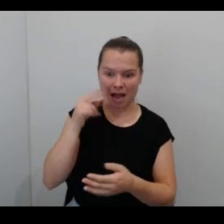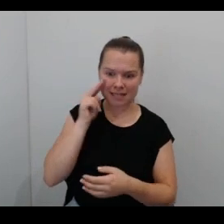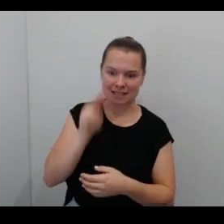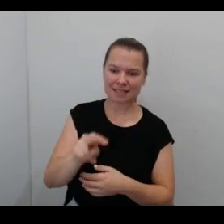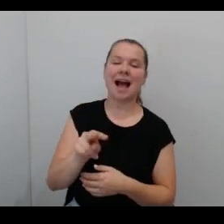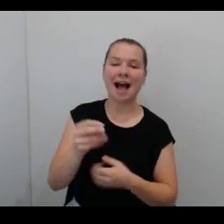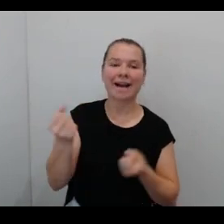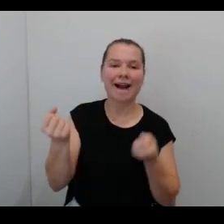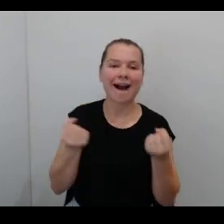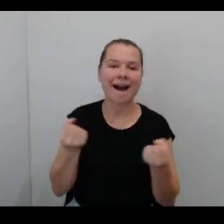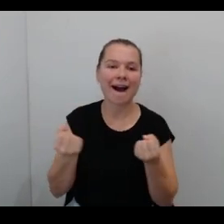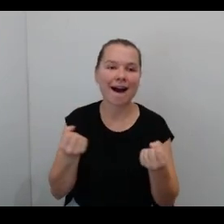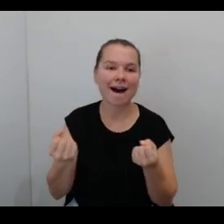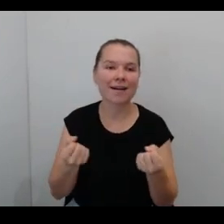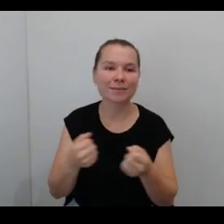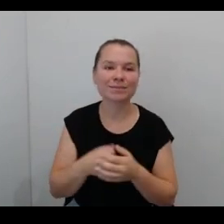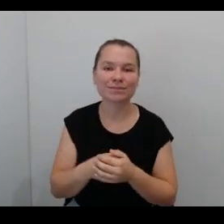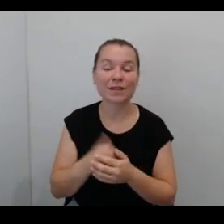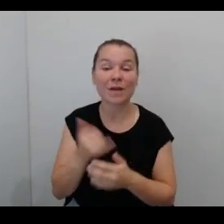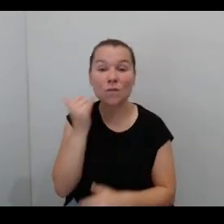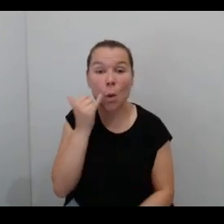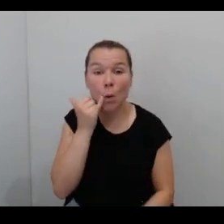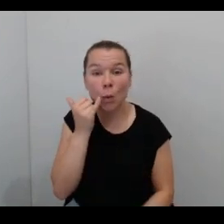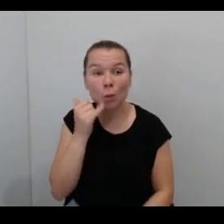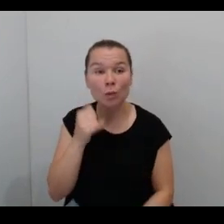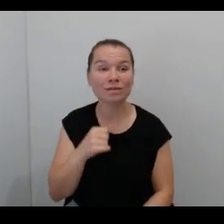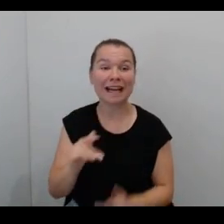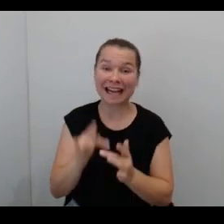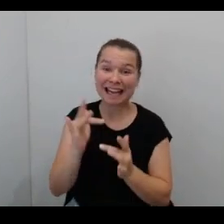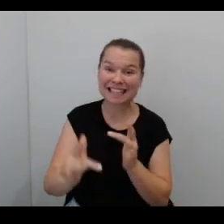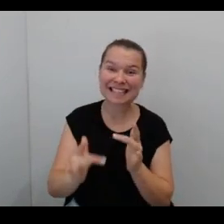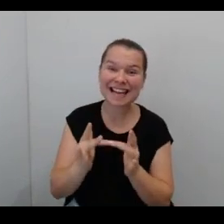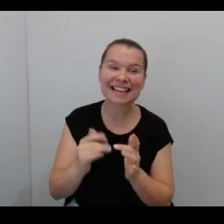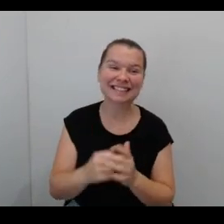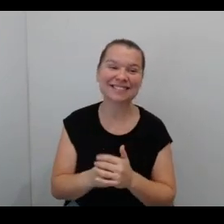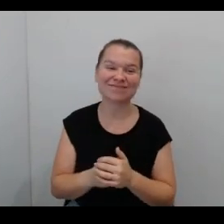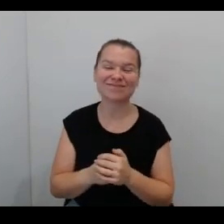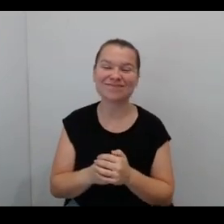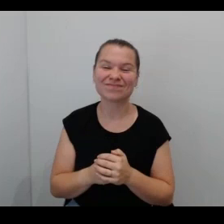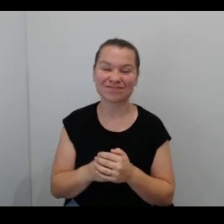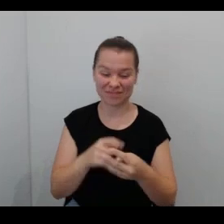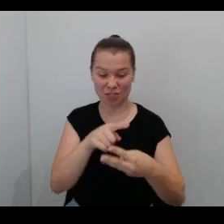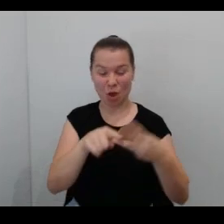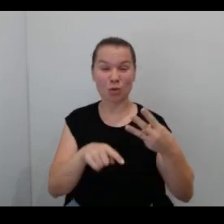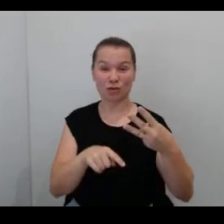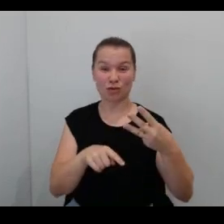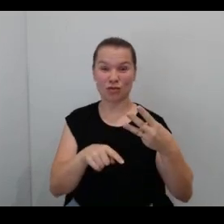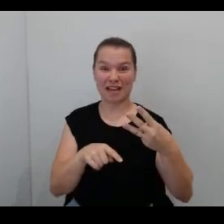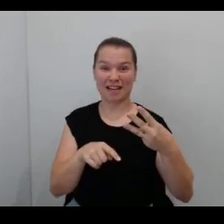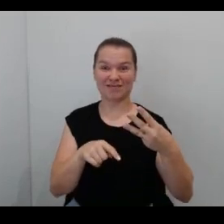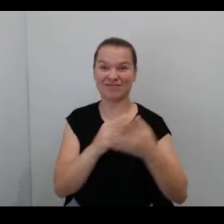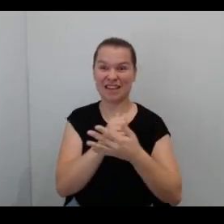telephones, internet are usually the big three.